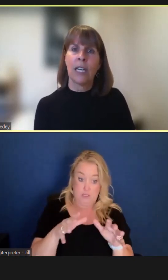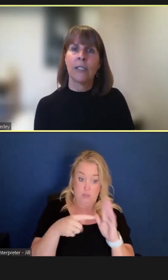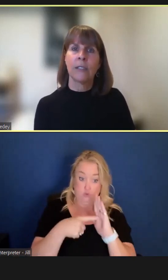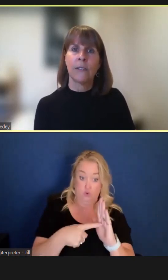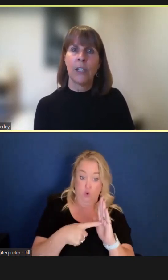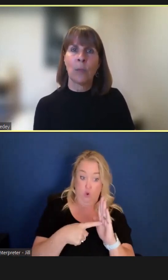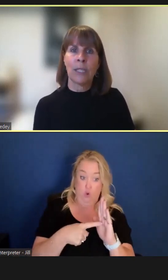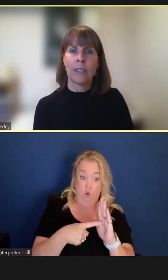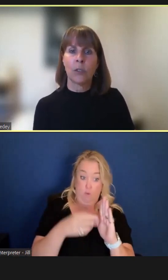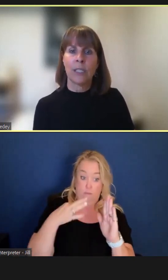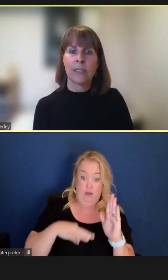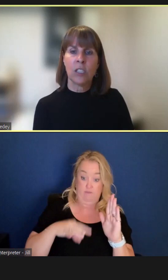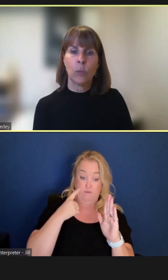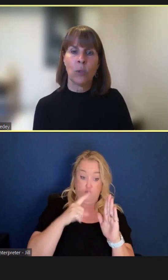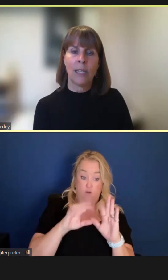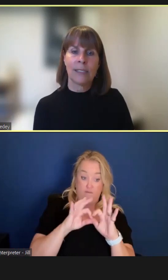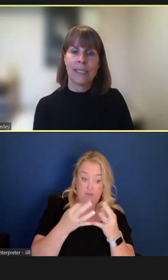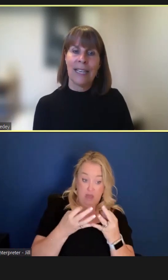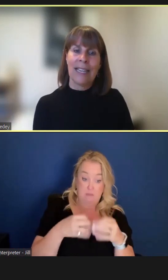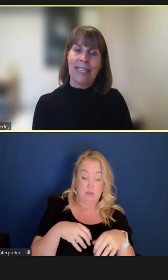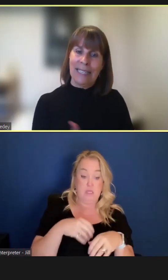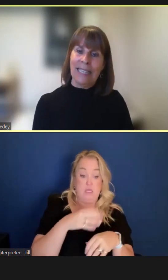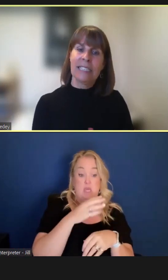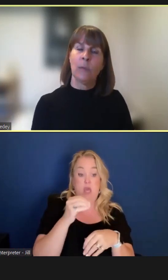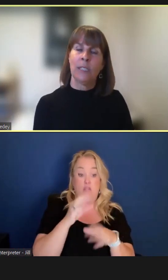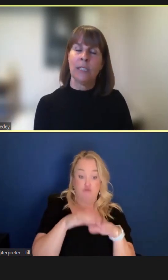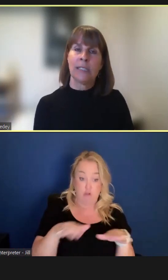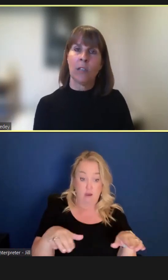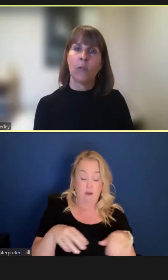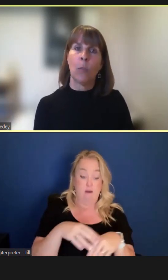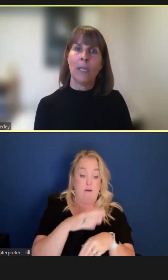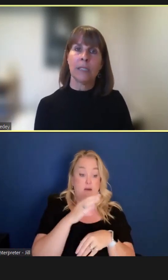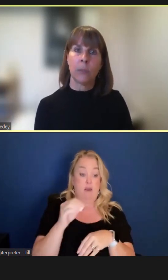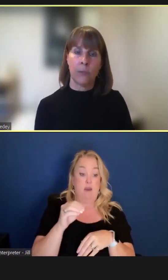the family and the transition process it has to be done several months before the